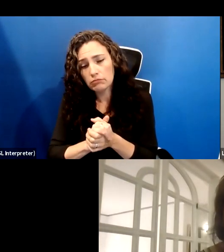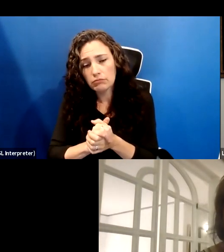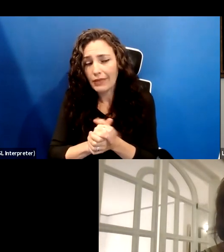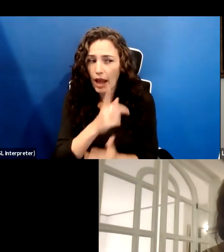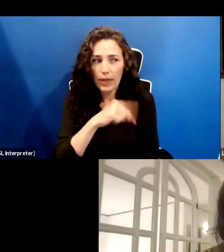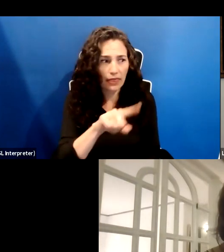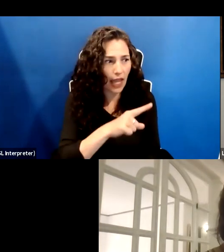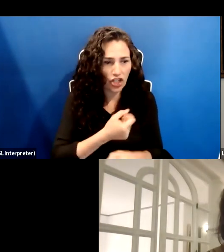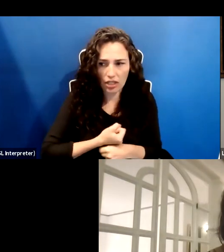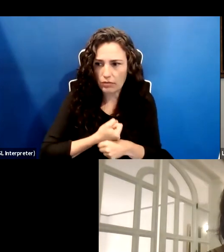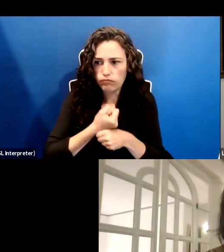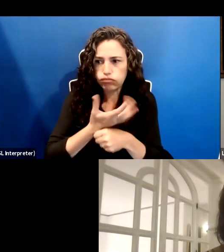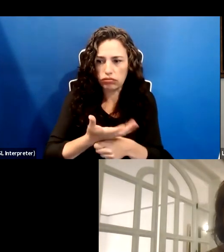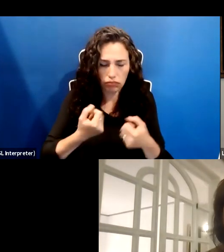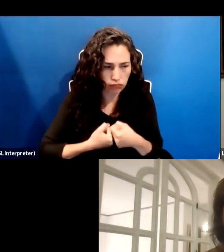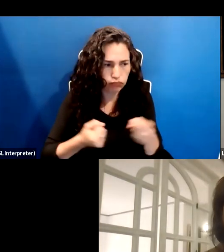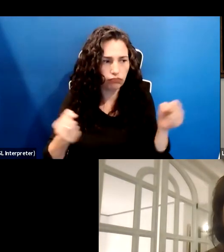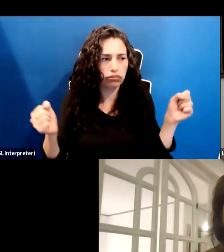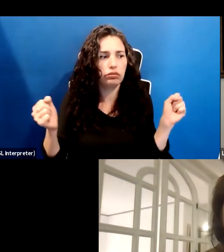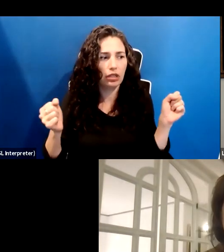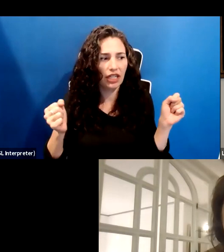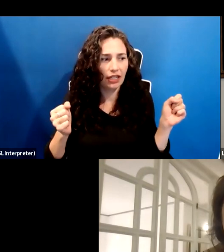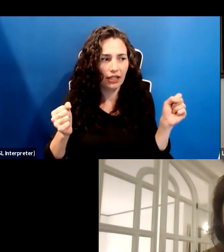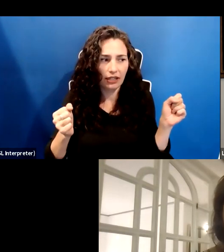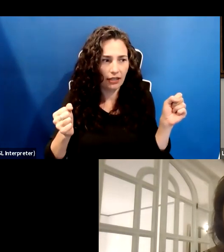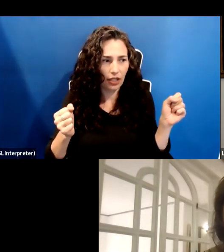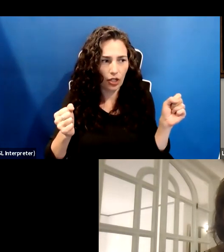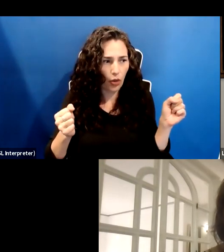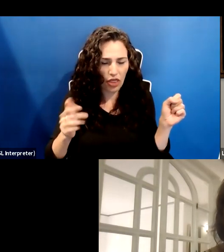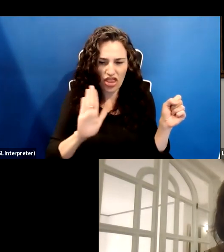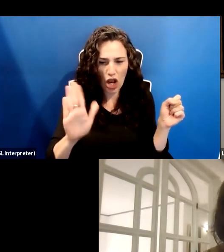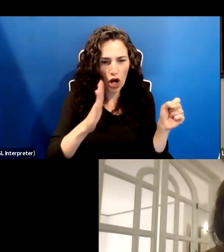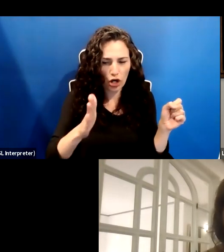I just have the greatest admiration for it because it is not easy to do.